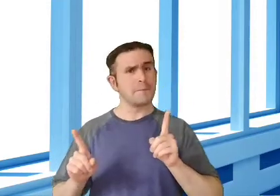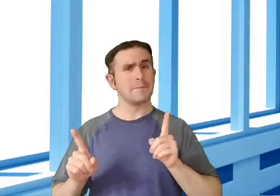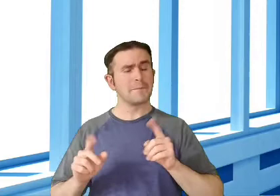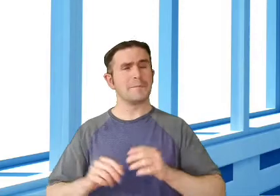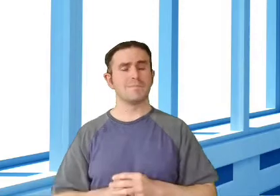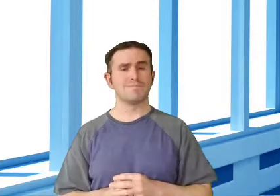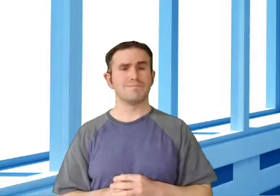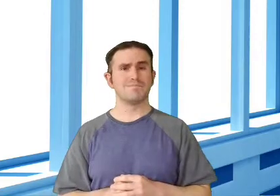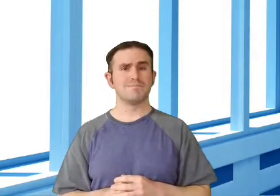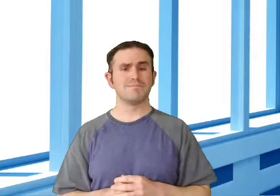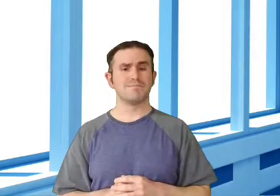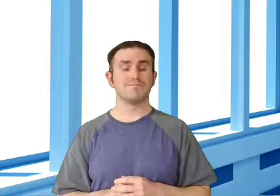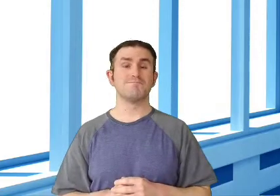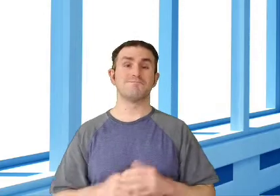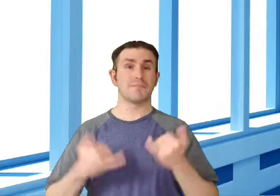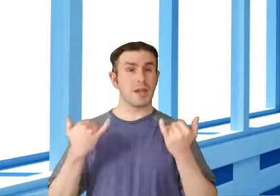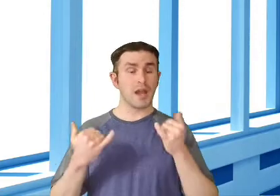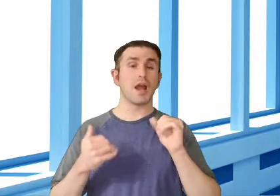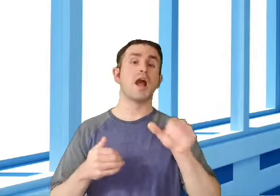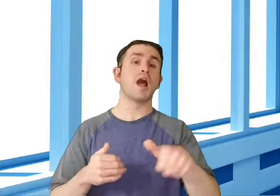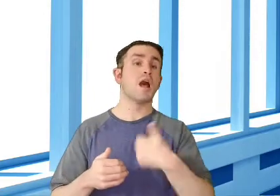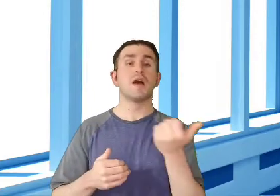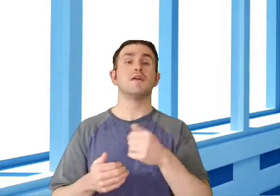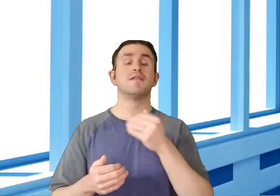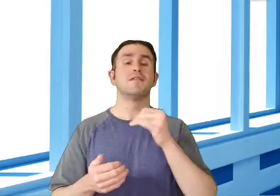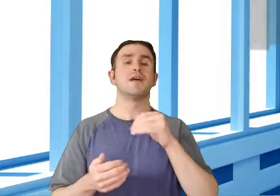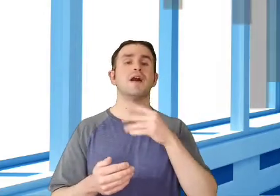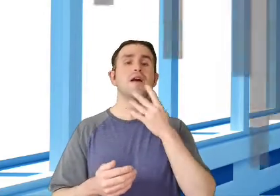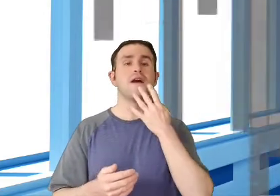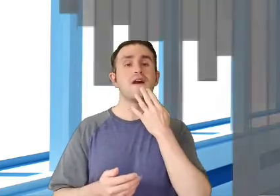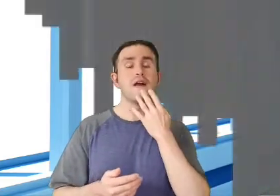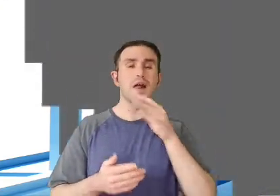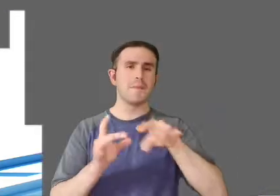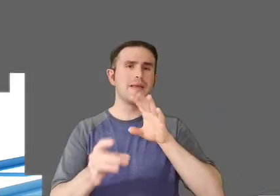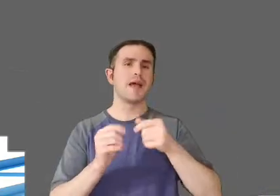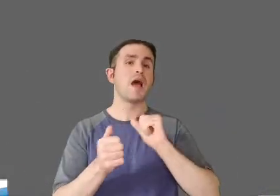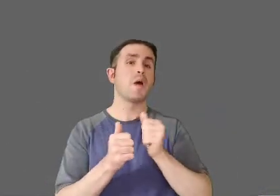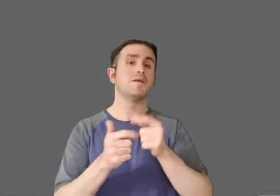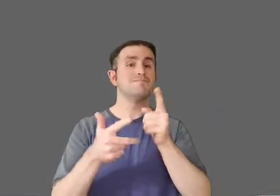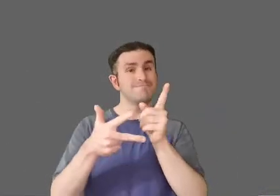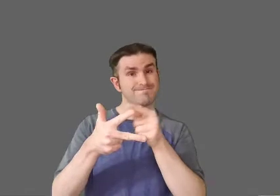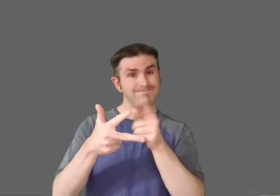Uh, now let's take a look at a another type of, uh, complementary, uh, color scheme,